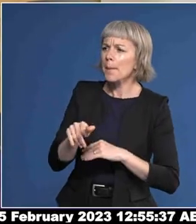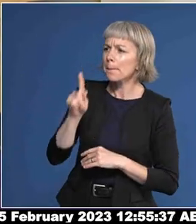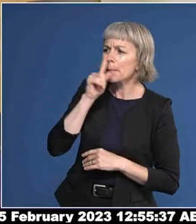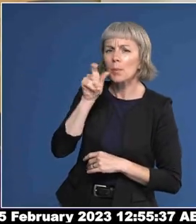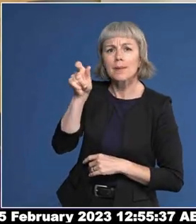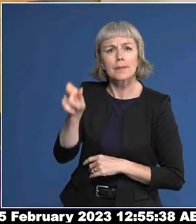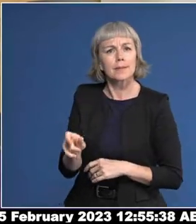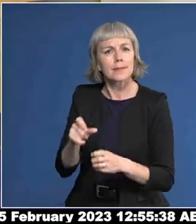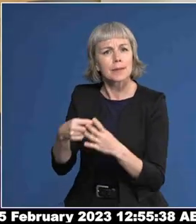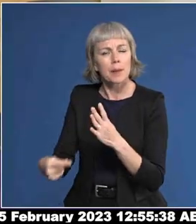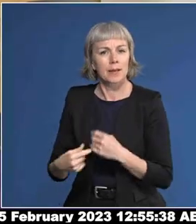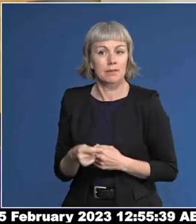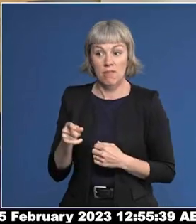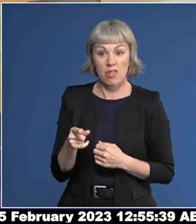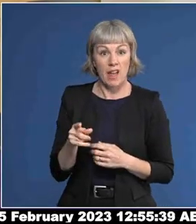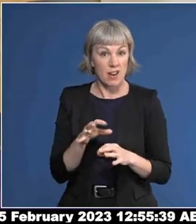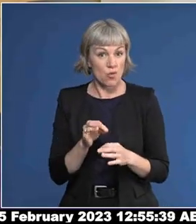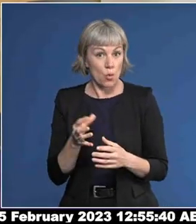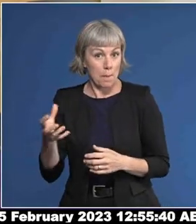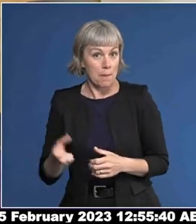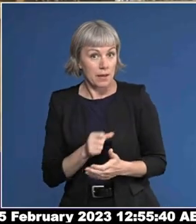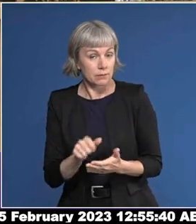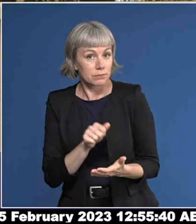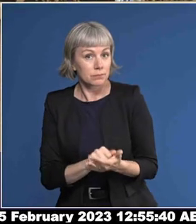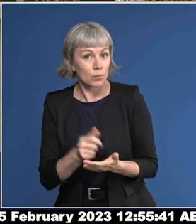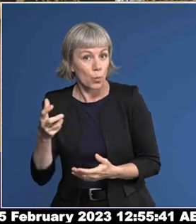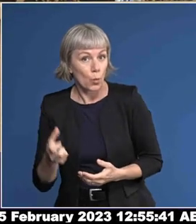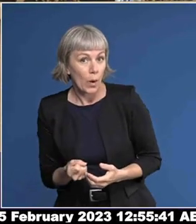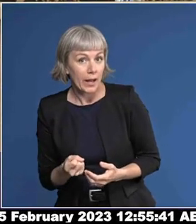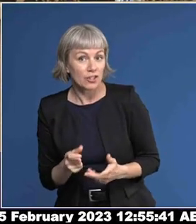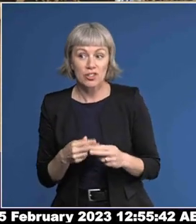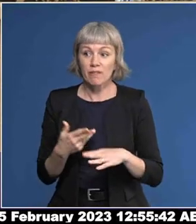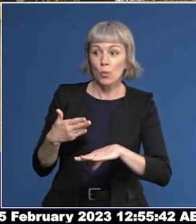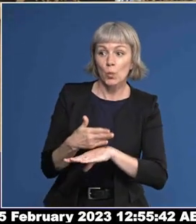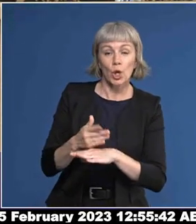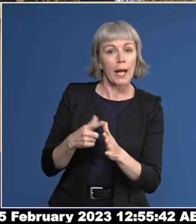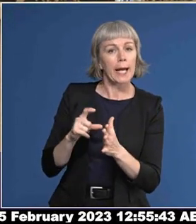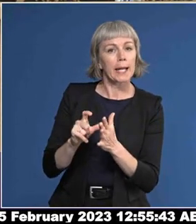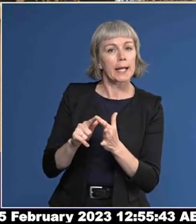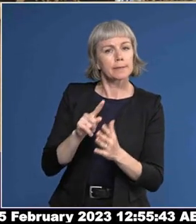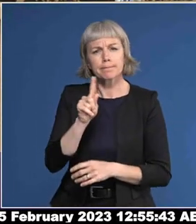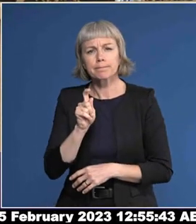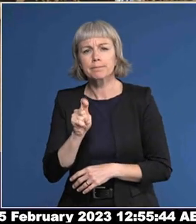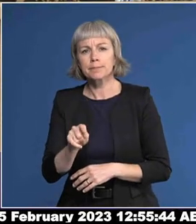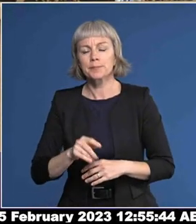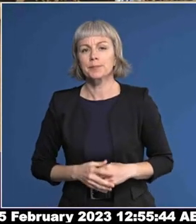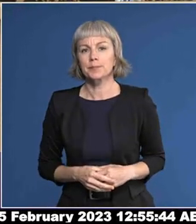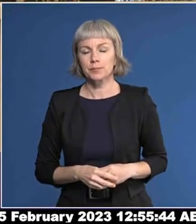We have - we intend to take more of an educative approach to that in terms of